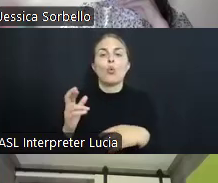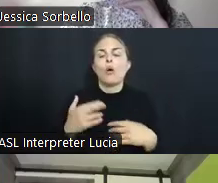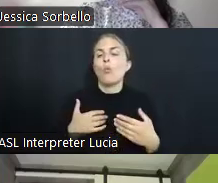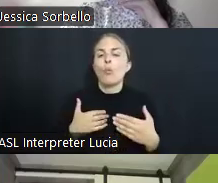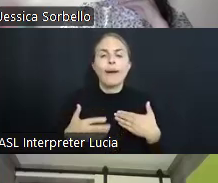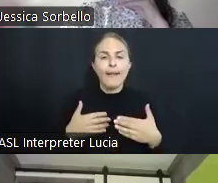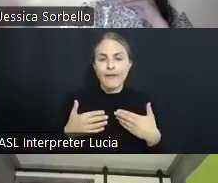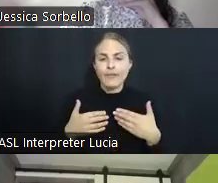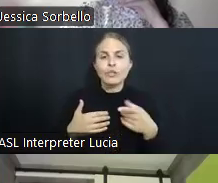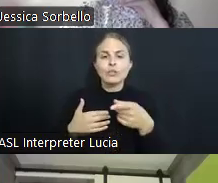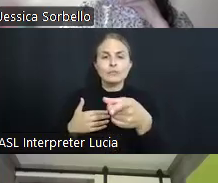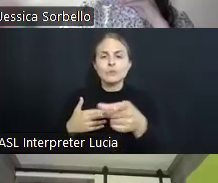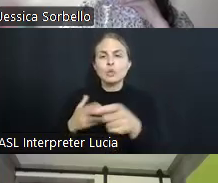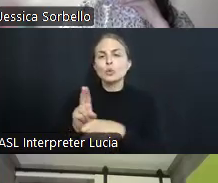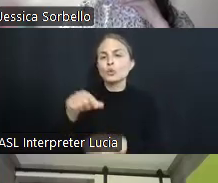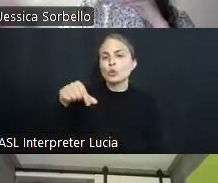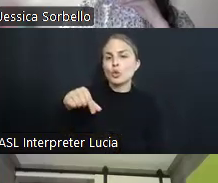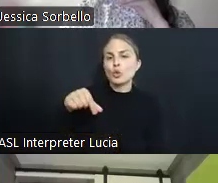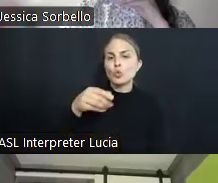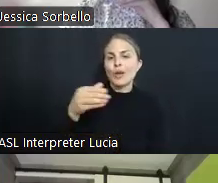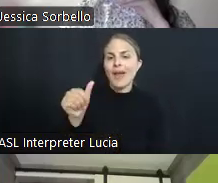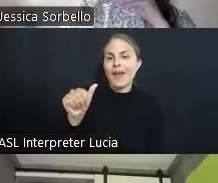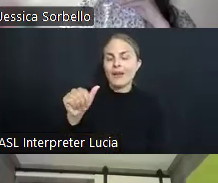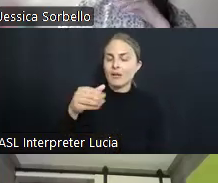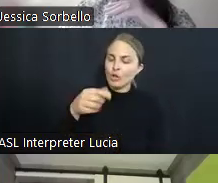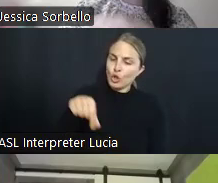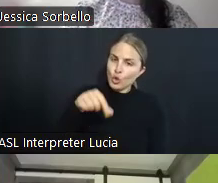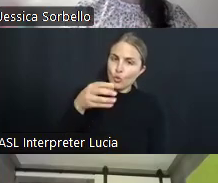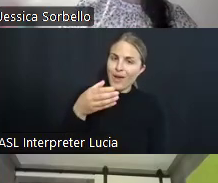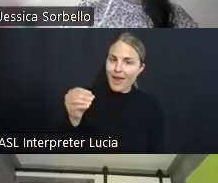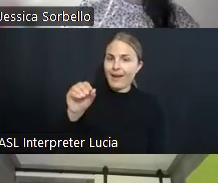A box that is on your screen. The last thing, and